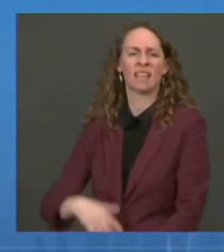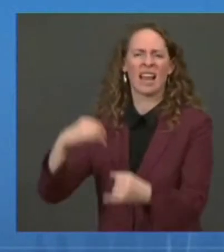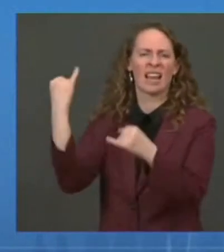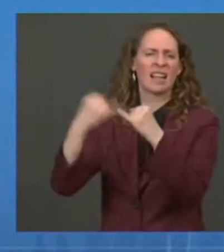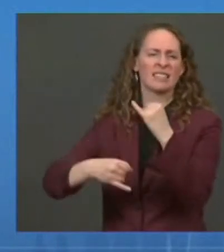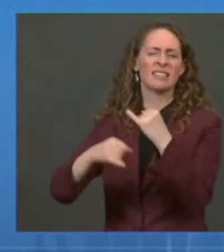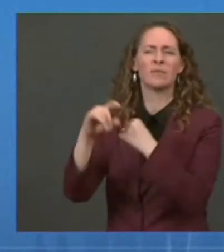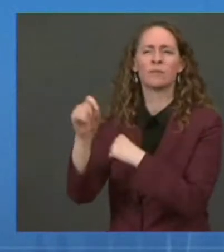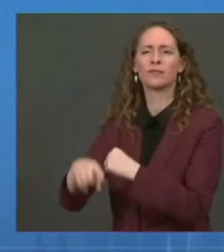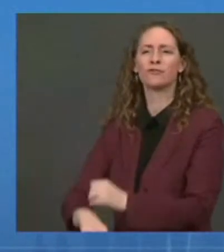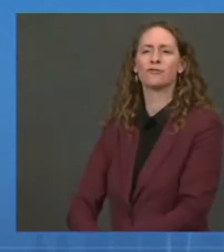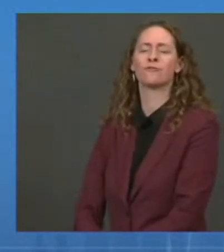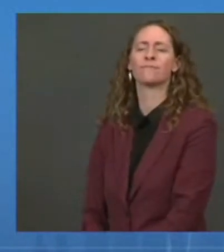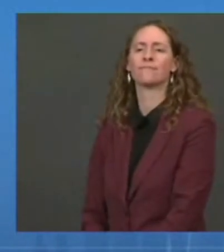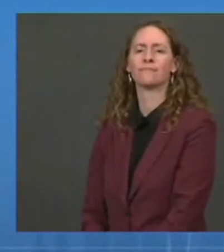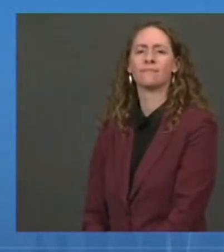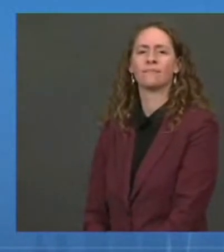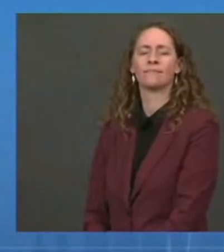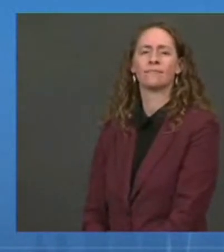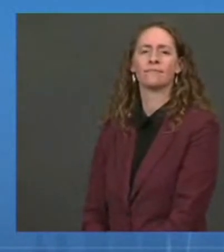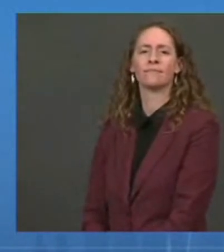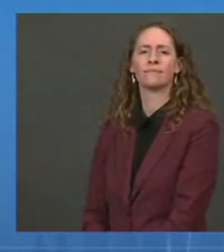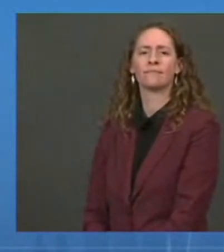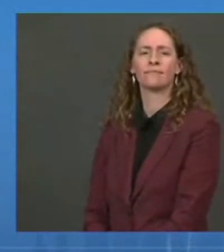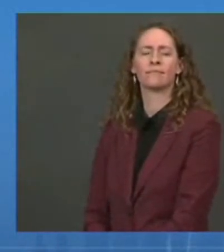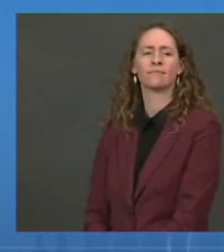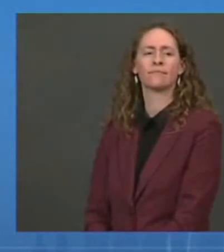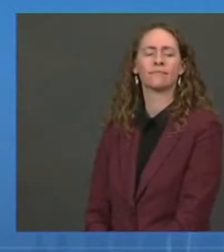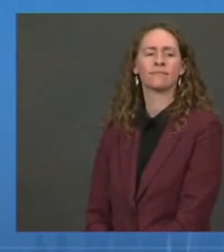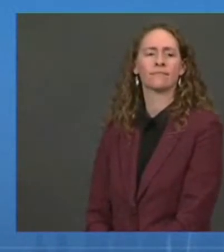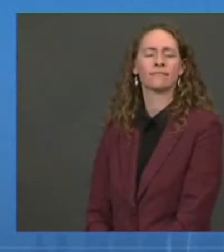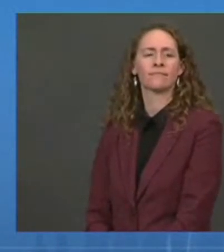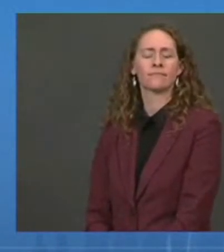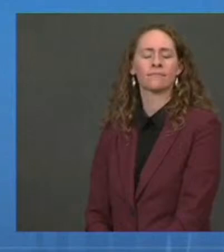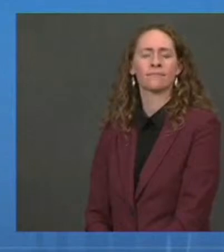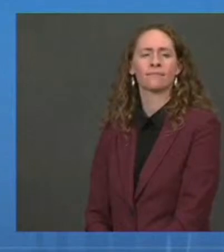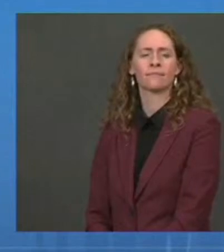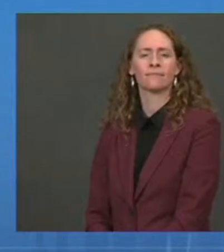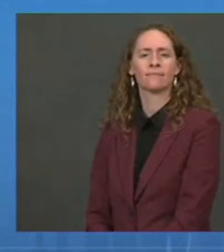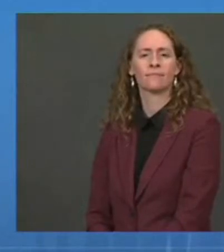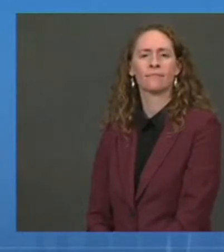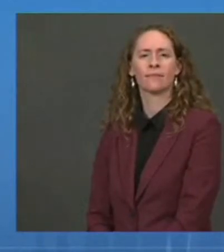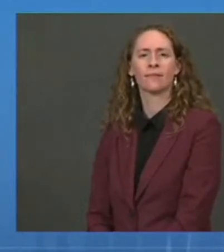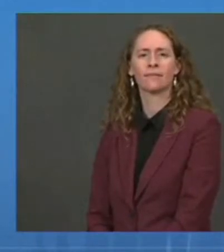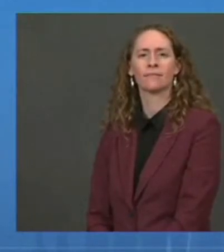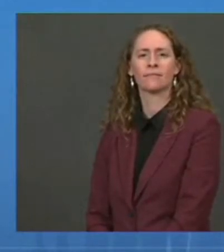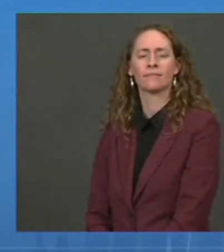STANDARDS. NEXT QUESTION. LAST QUESTION LET'S GO TO